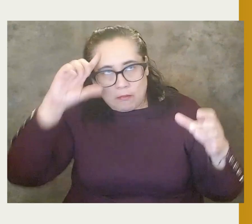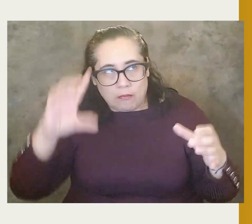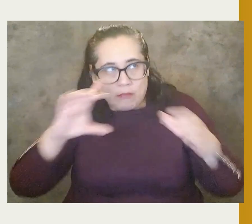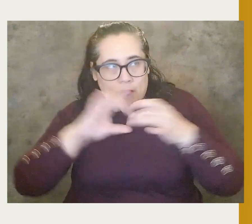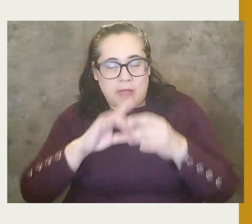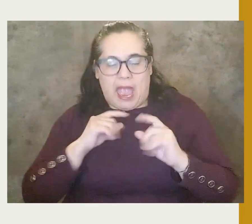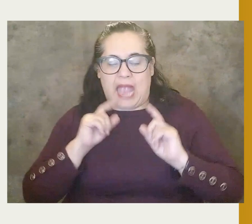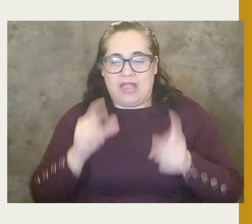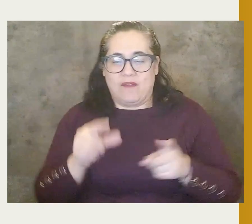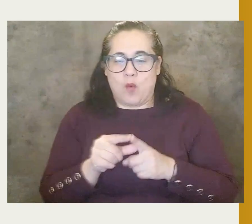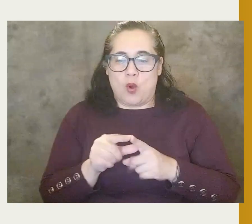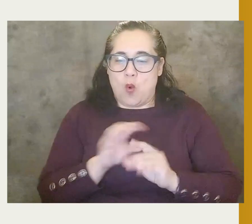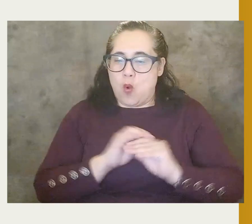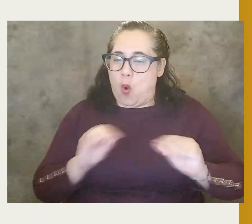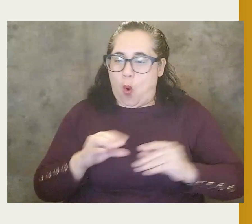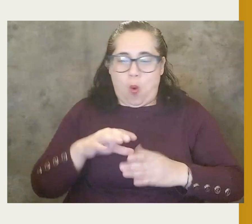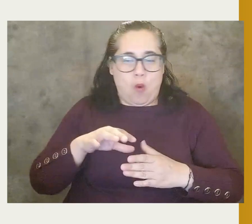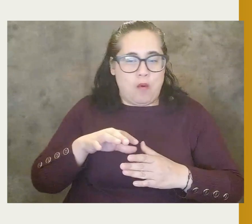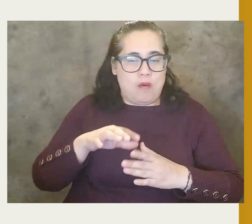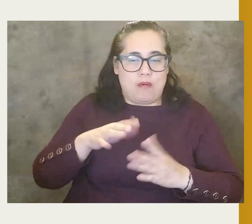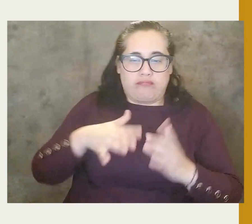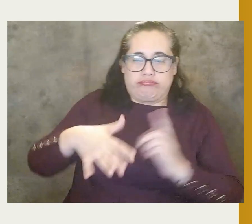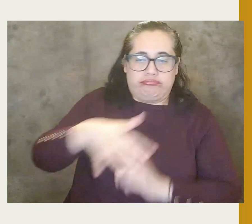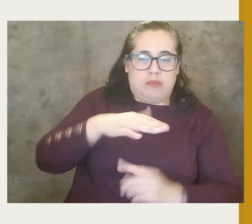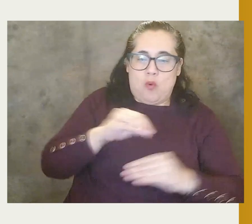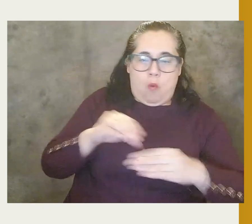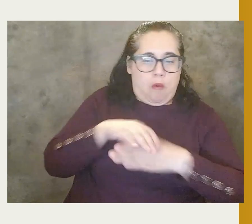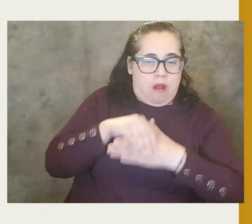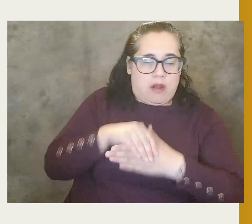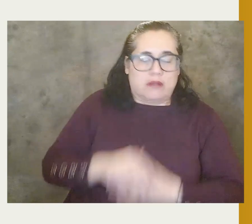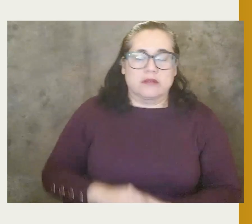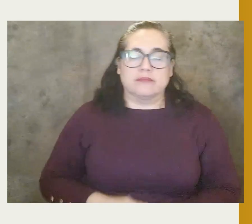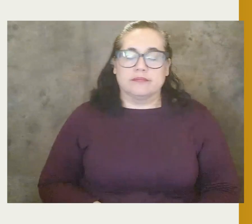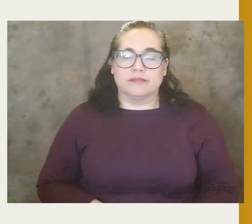give you these words without context first?